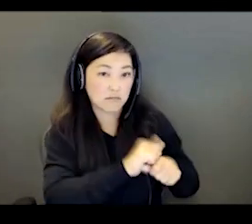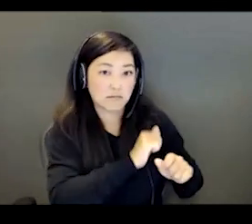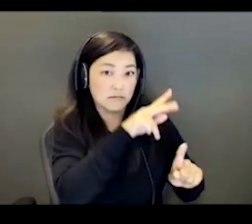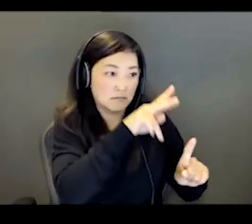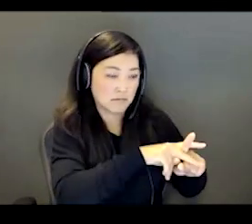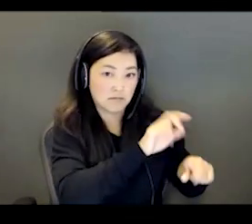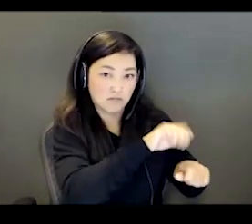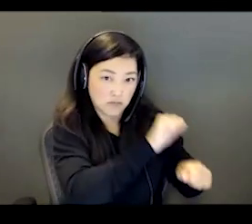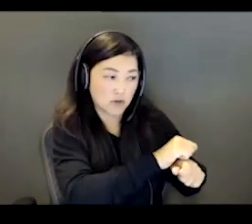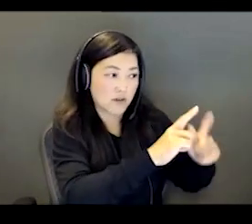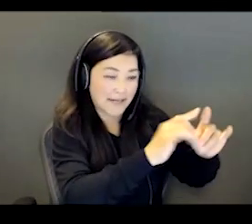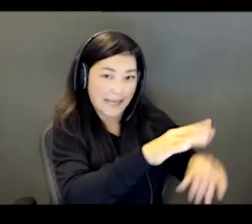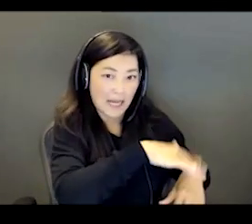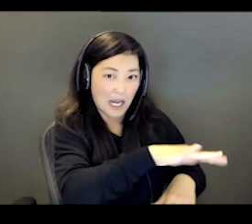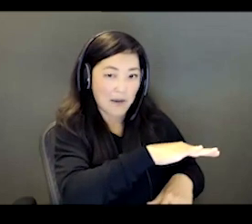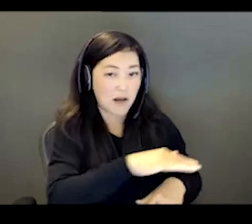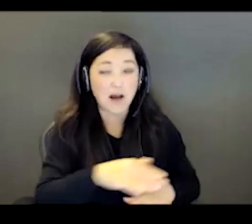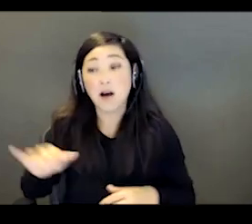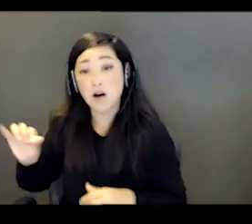As far as the campsite, I actually do a lot of just public land camping where I'm not in a real camp. I'm just off.